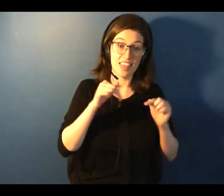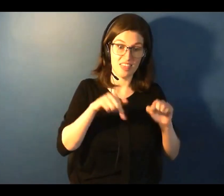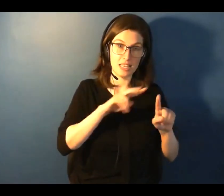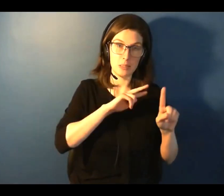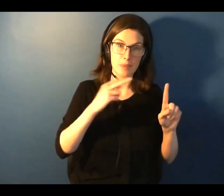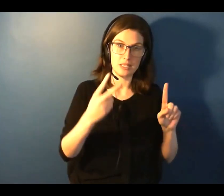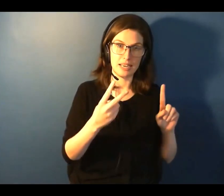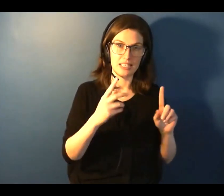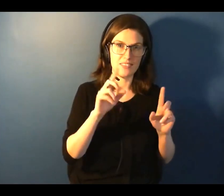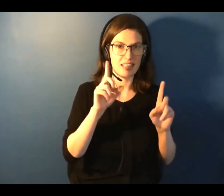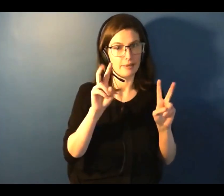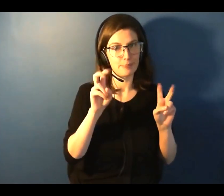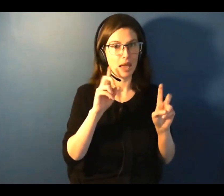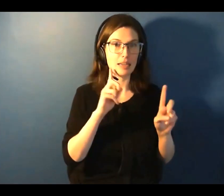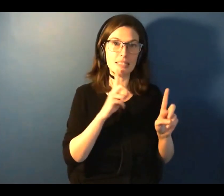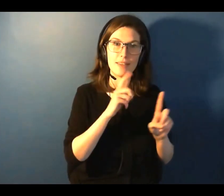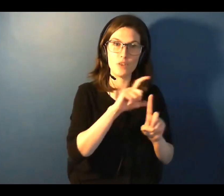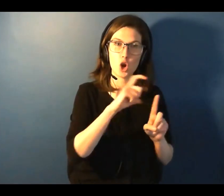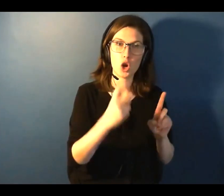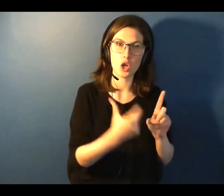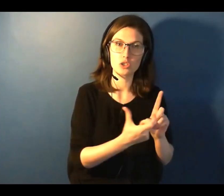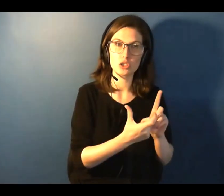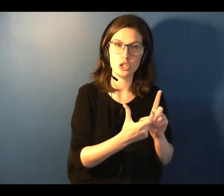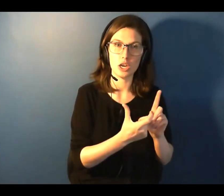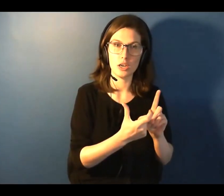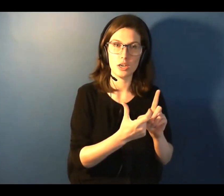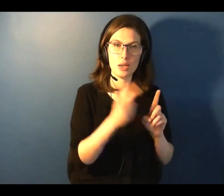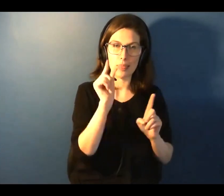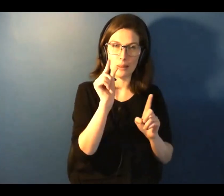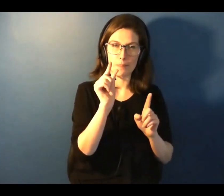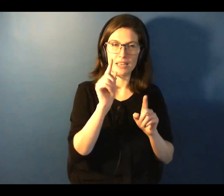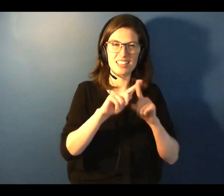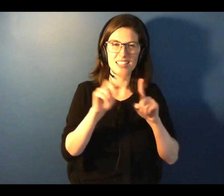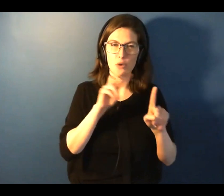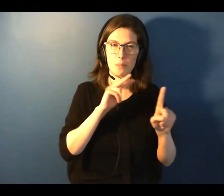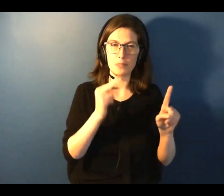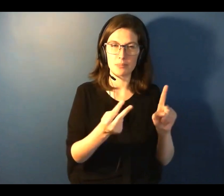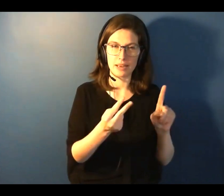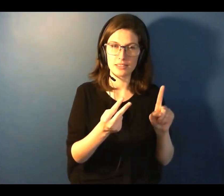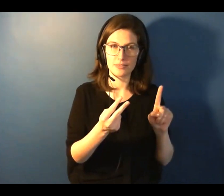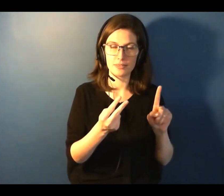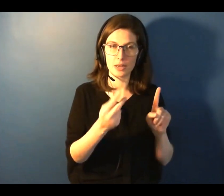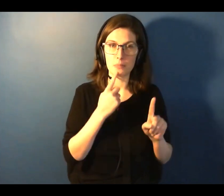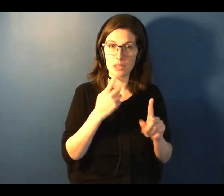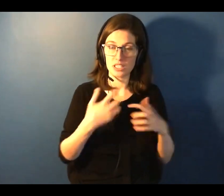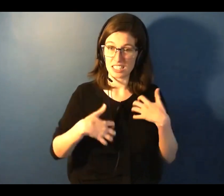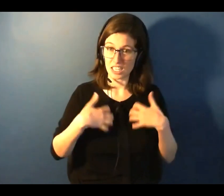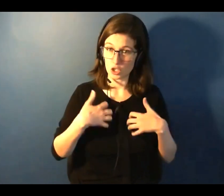but it was really interesting that both yourself and Caroline talked about the